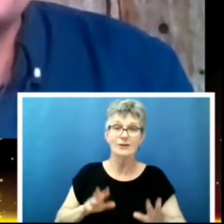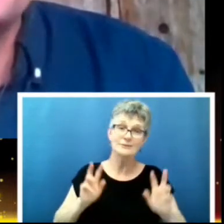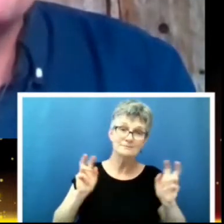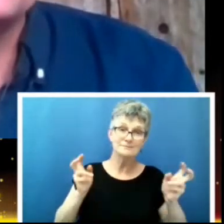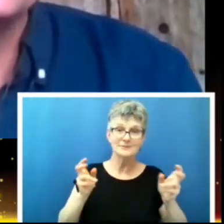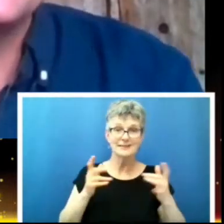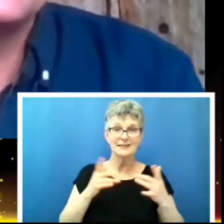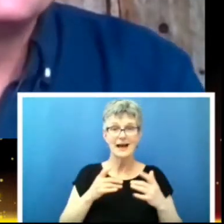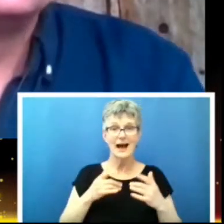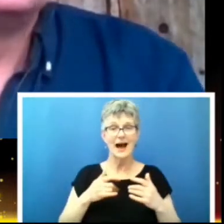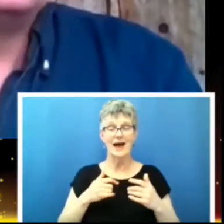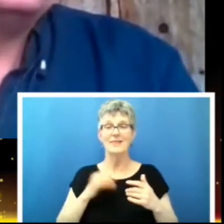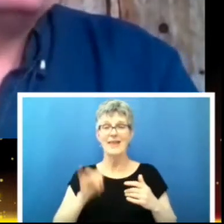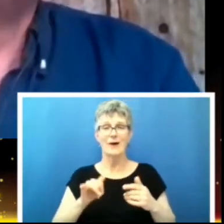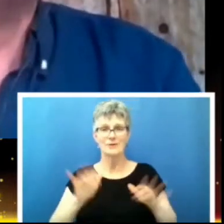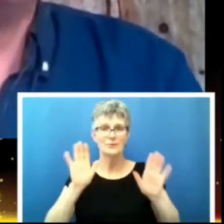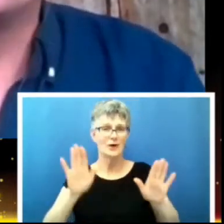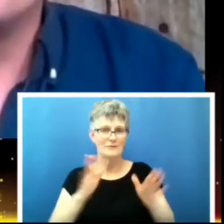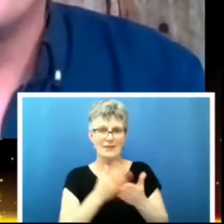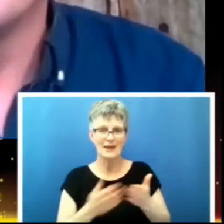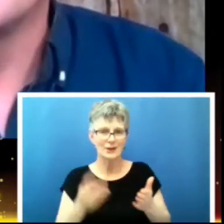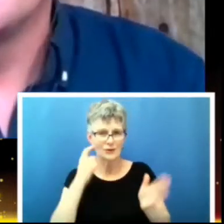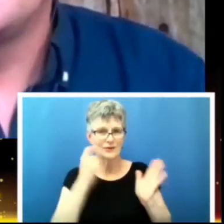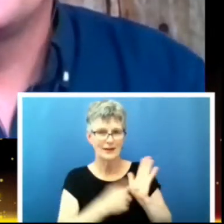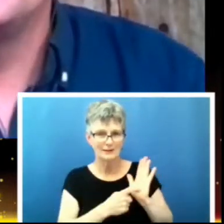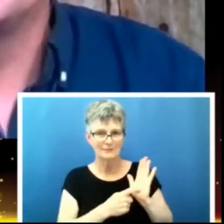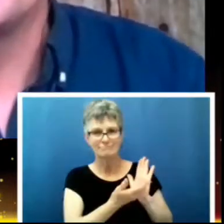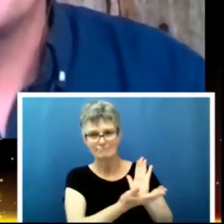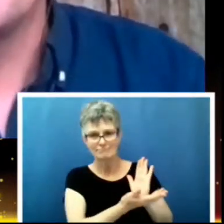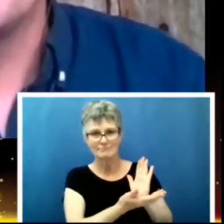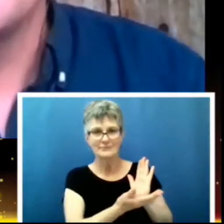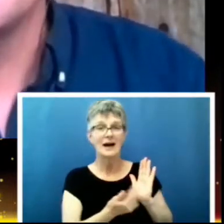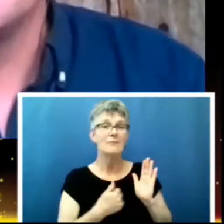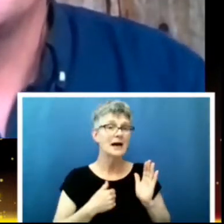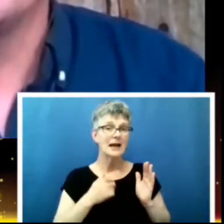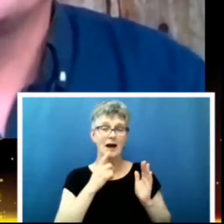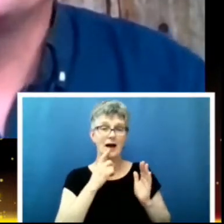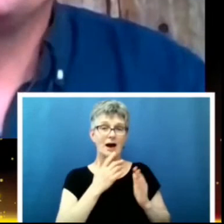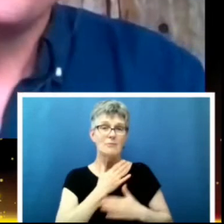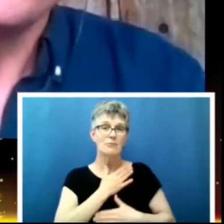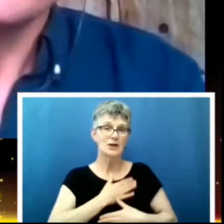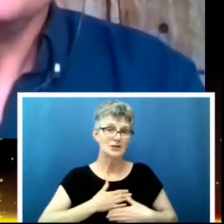I appreciate very much all that you've shared in that, Anna.